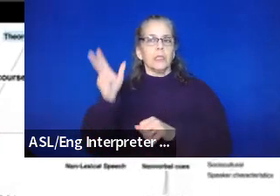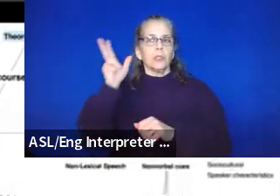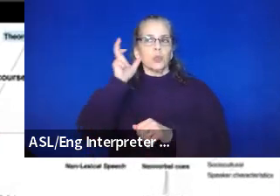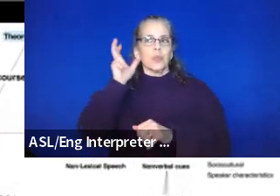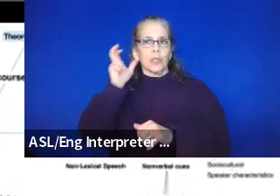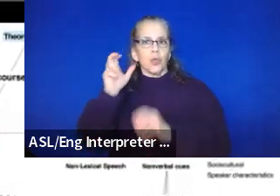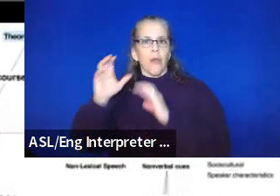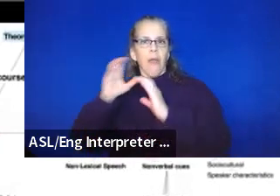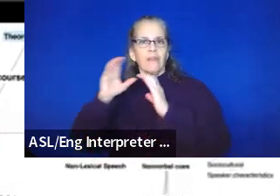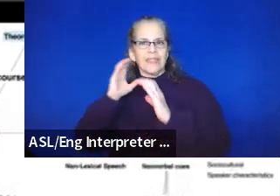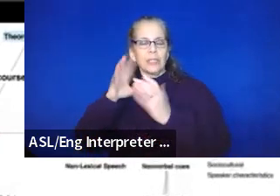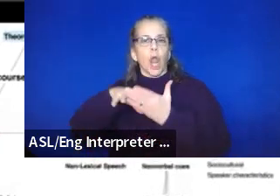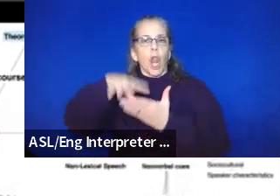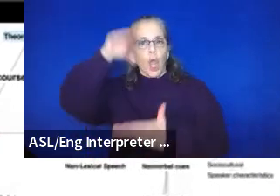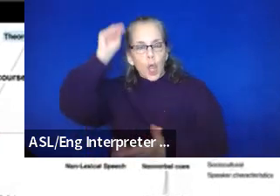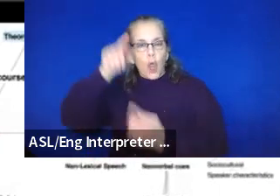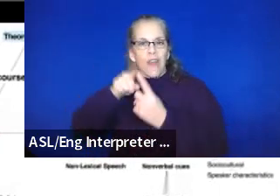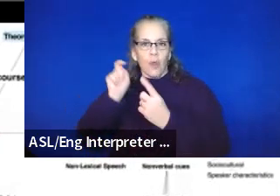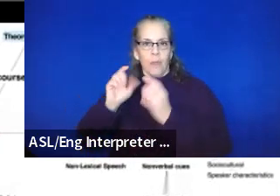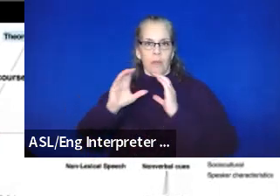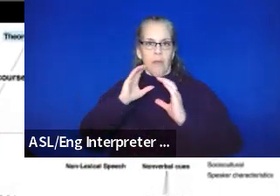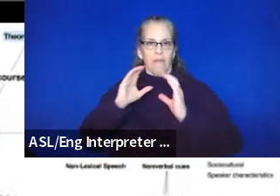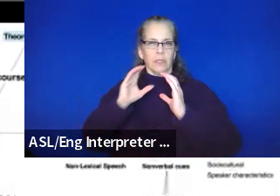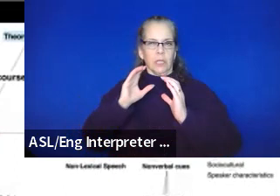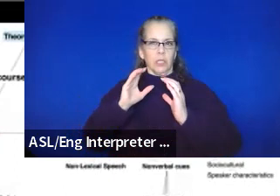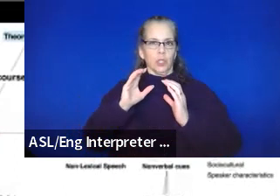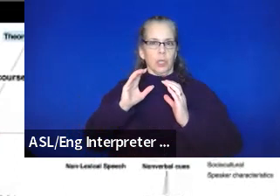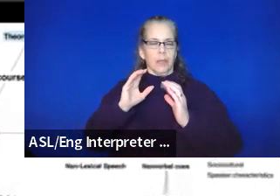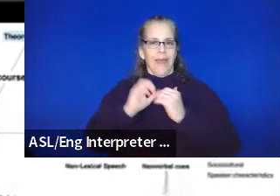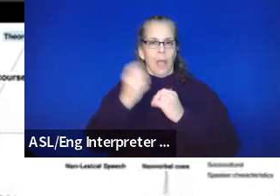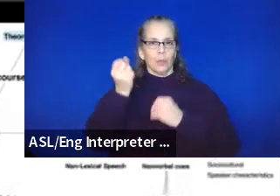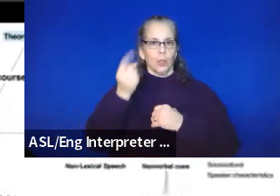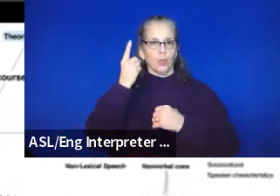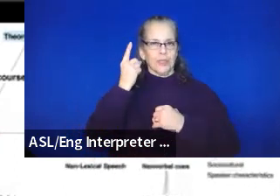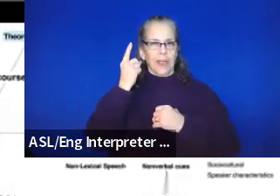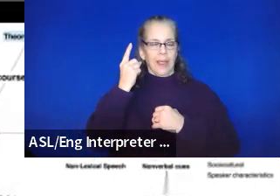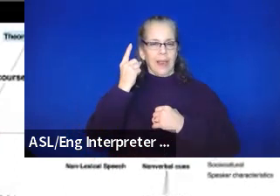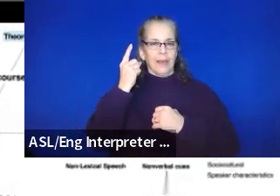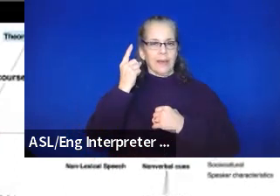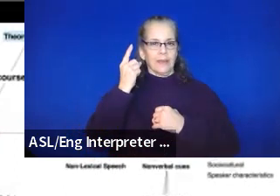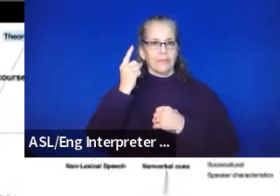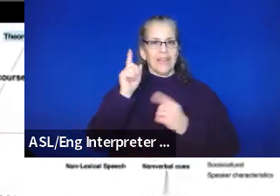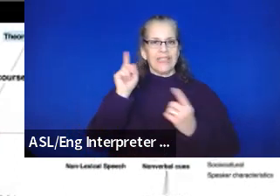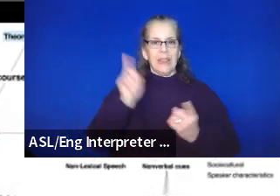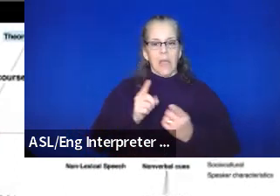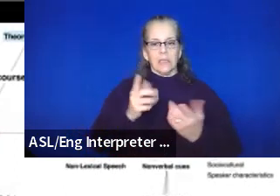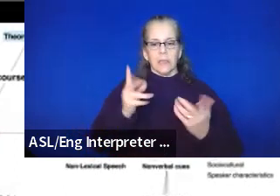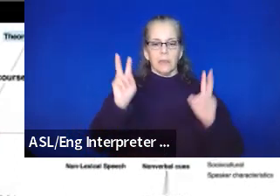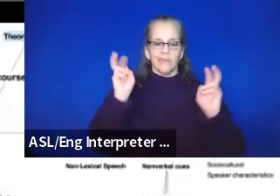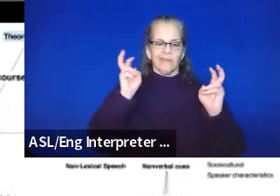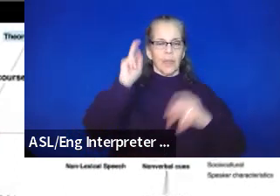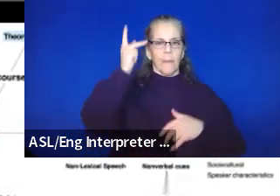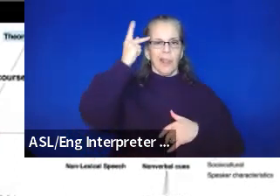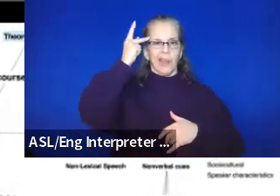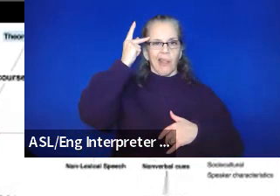And that gives you less political, if you want to call it, less political experience